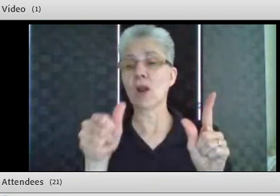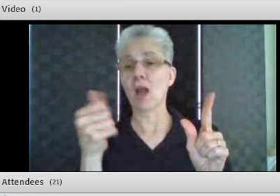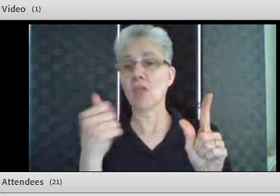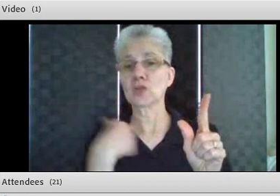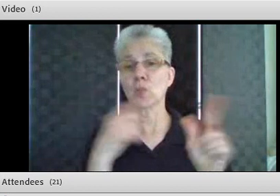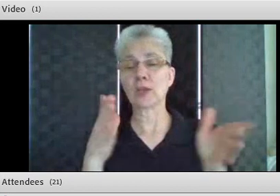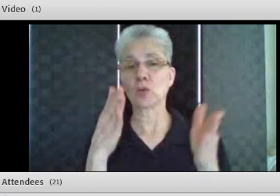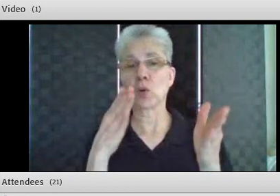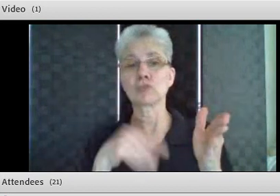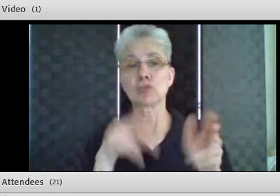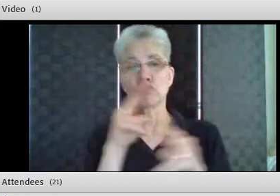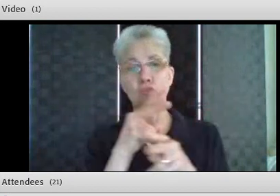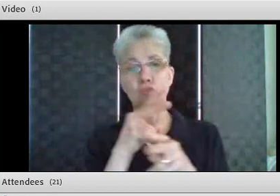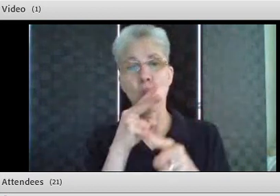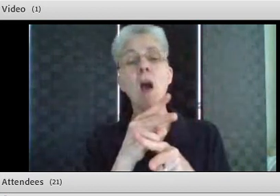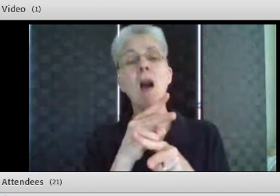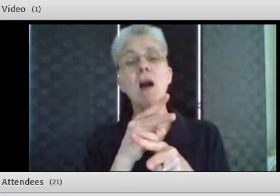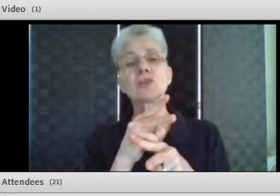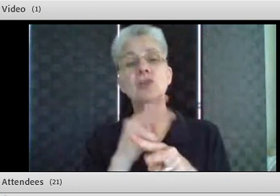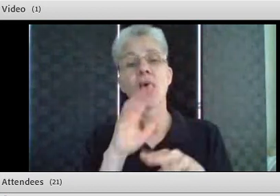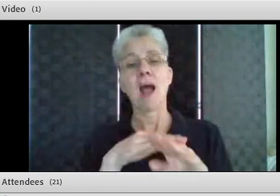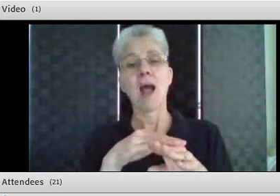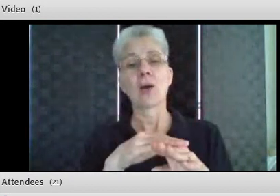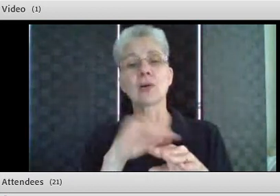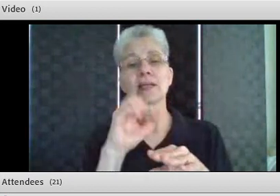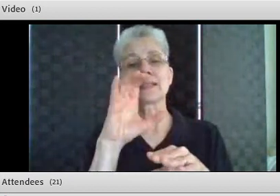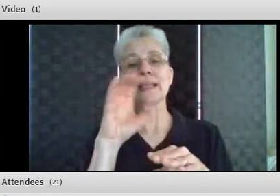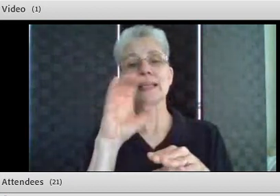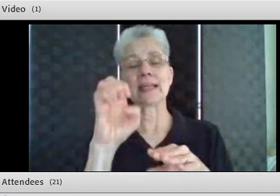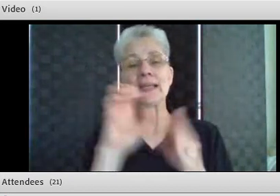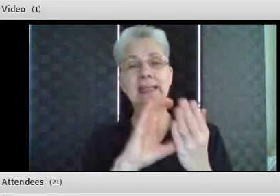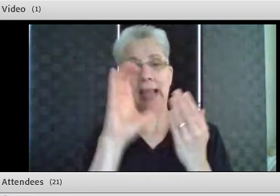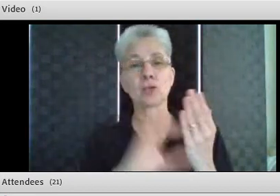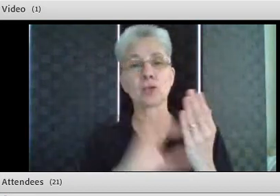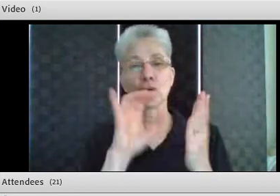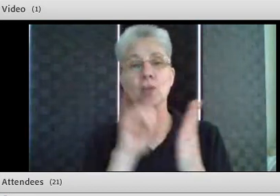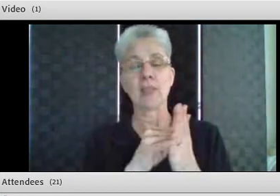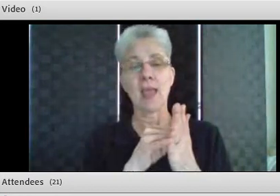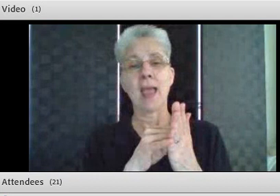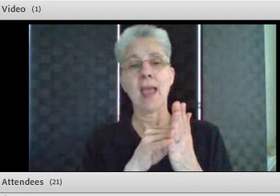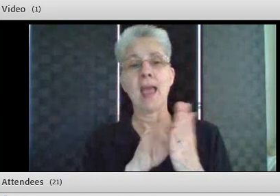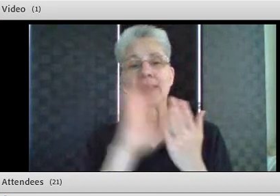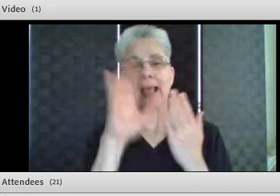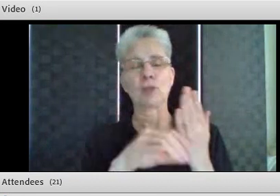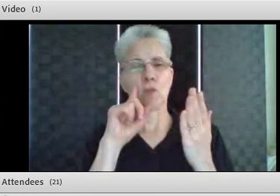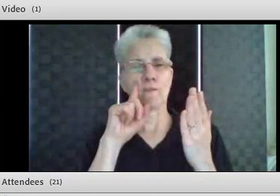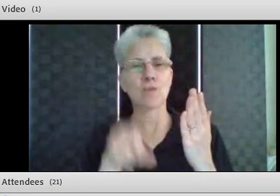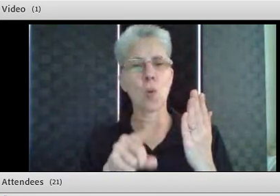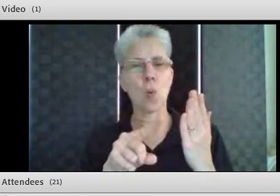which the calendar for June will be going out on May 1st. Where is the year going?